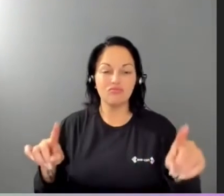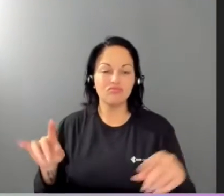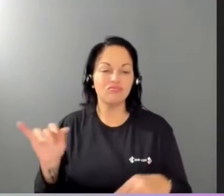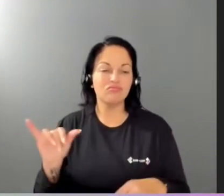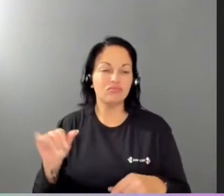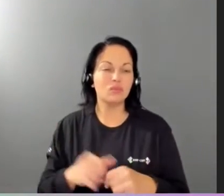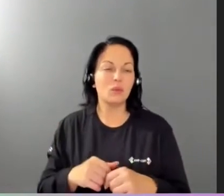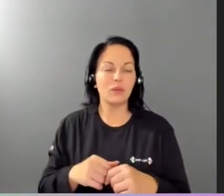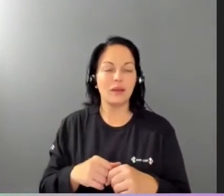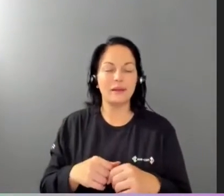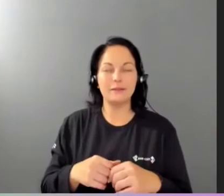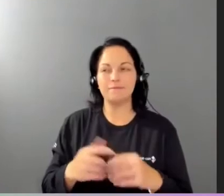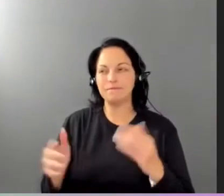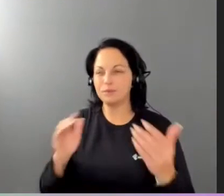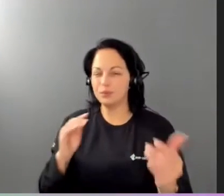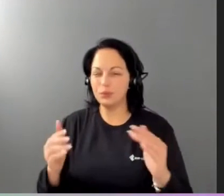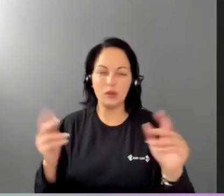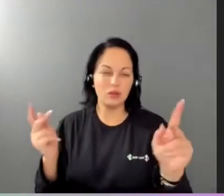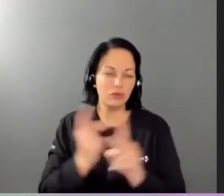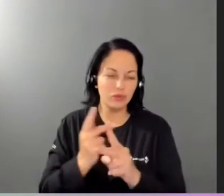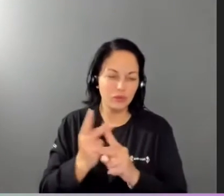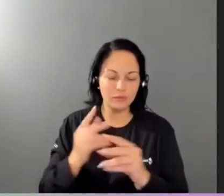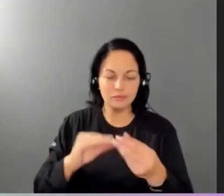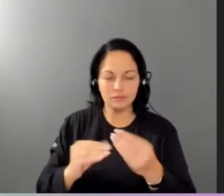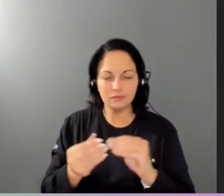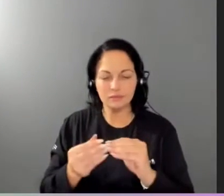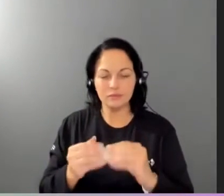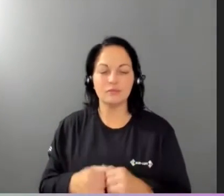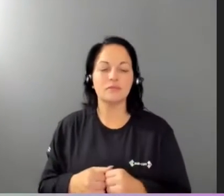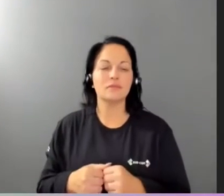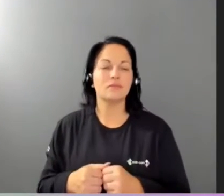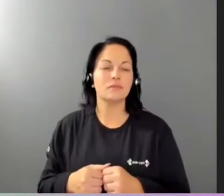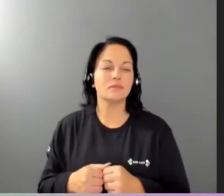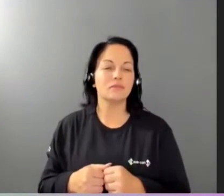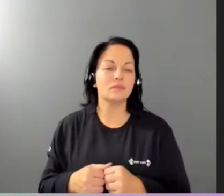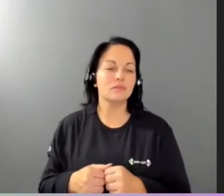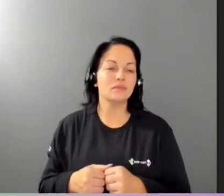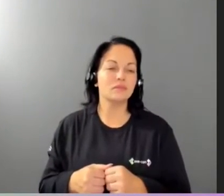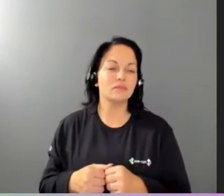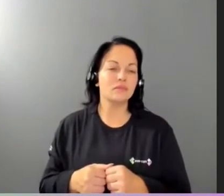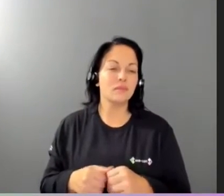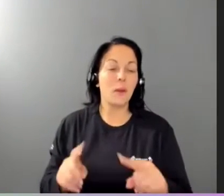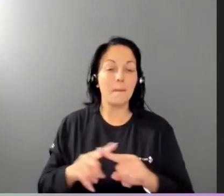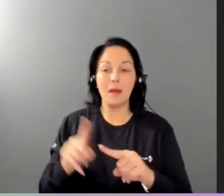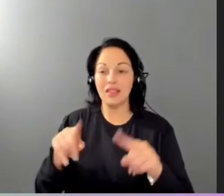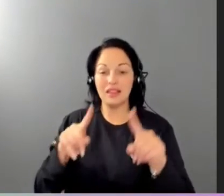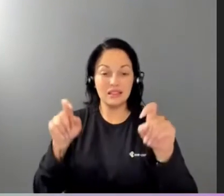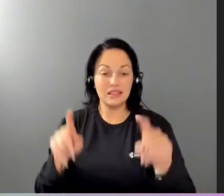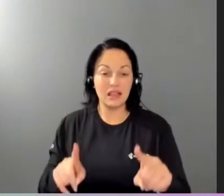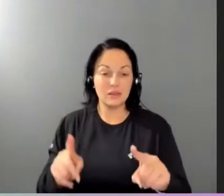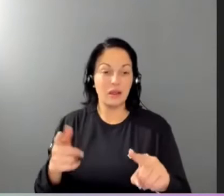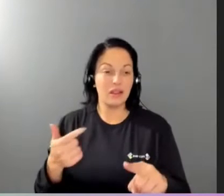models tools. But I try to focus people more on the definition of what that is for a variable, as opposed to